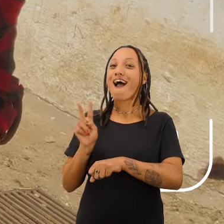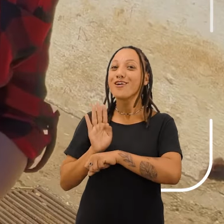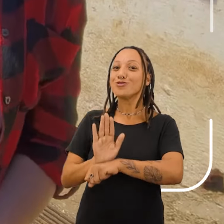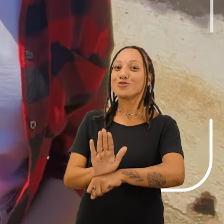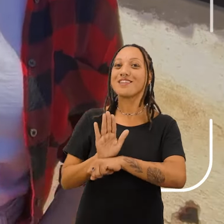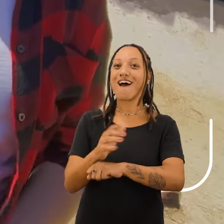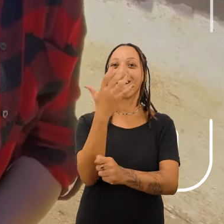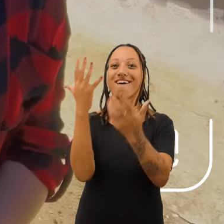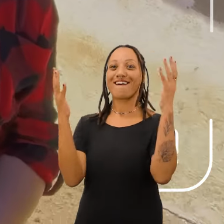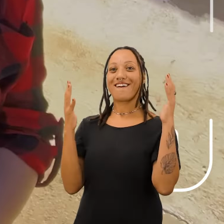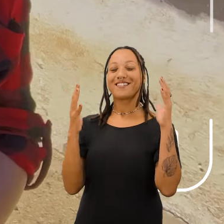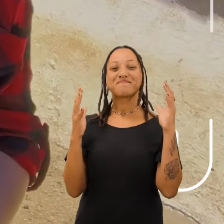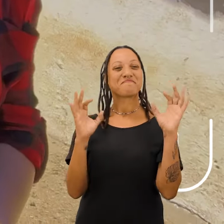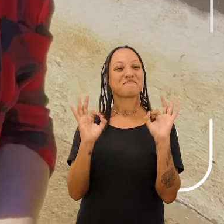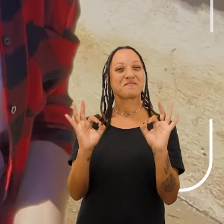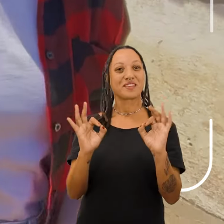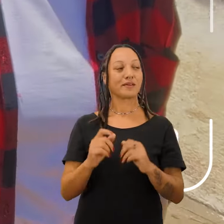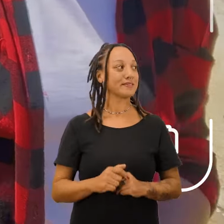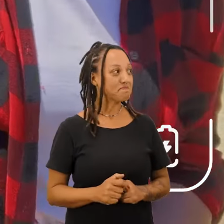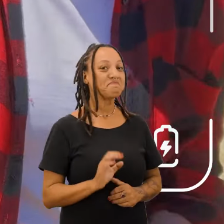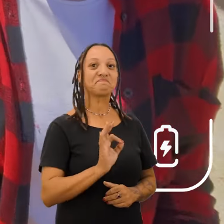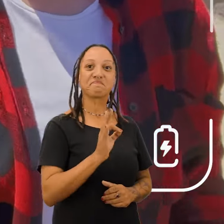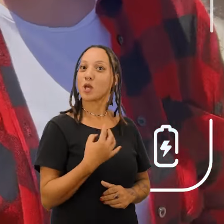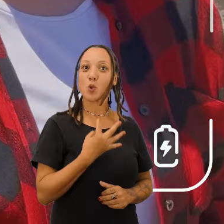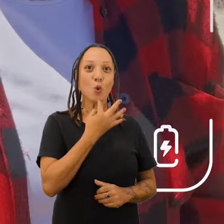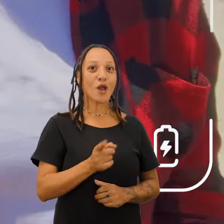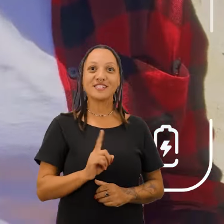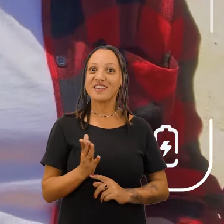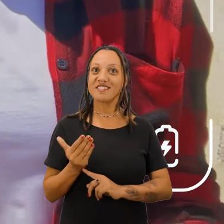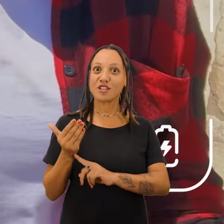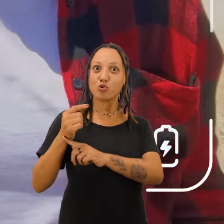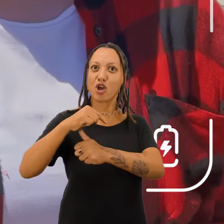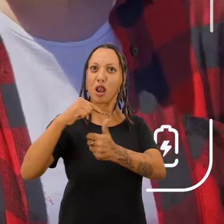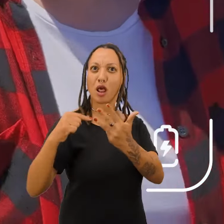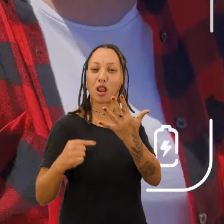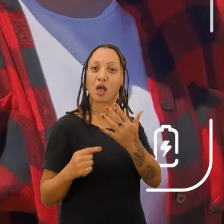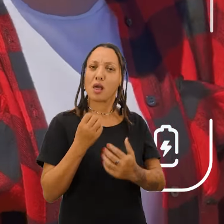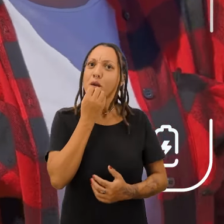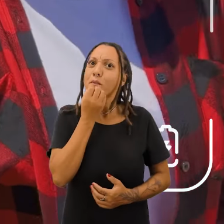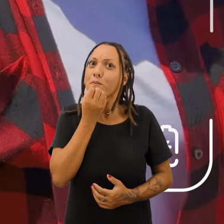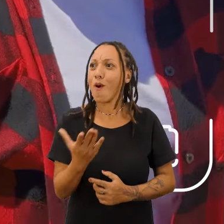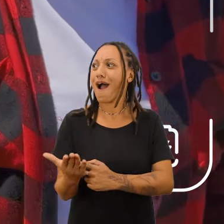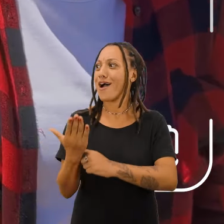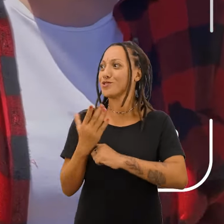and also help the environment. Seriously, this world is really fascinating, isn't it, cousin? [Dininha] That's right. I didn't know about so much technology either,